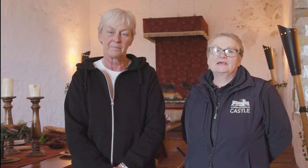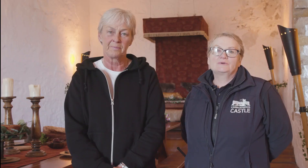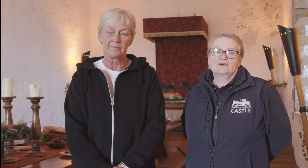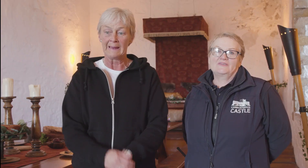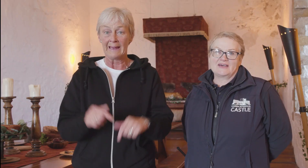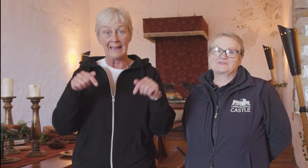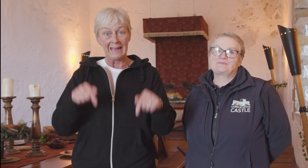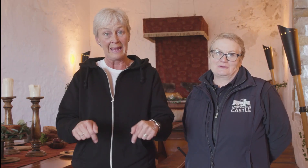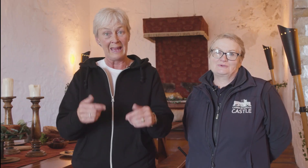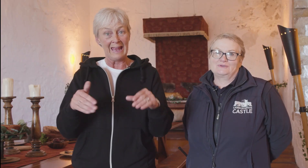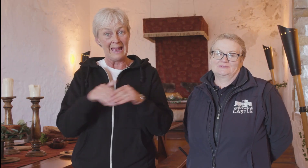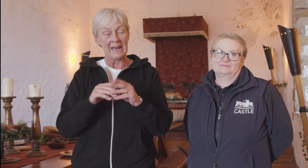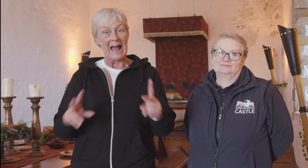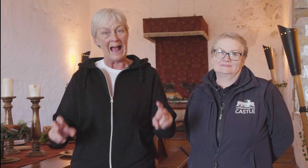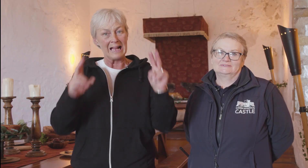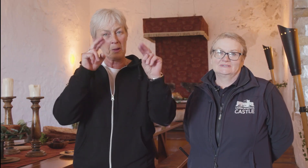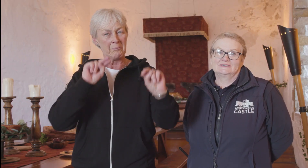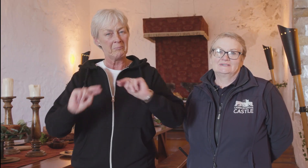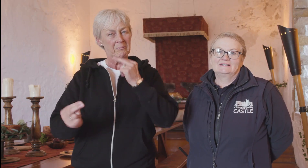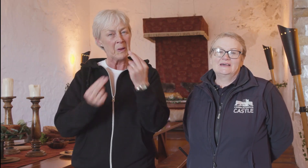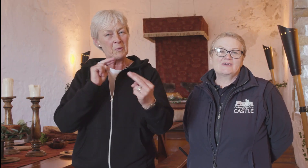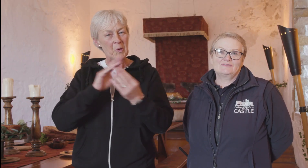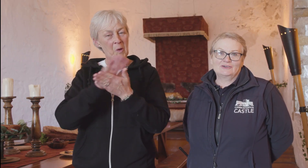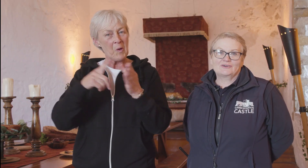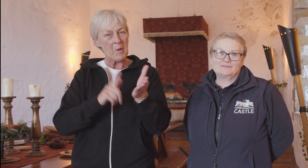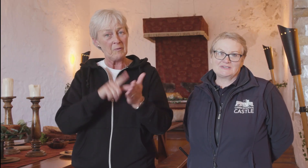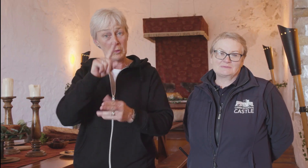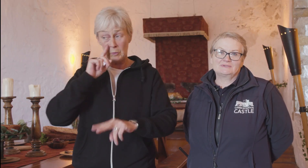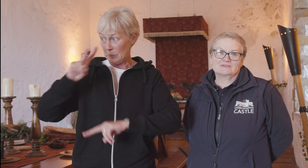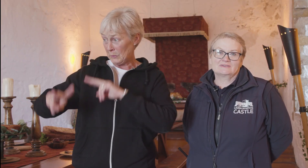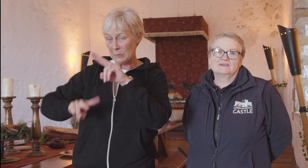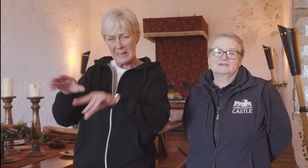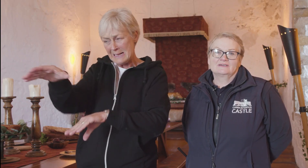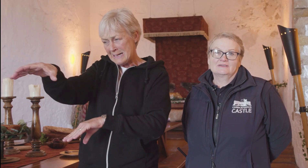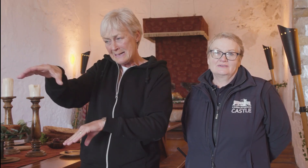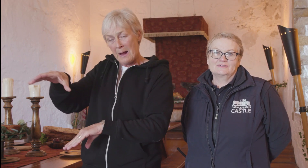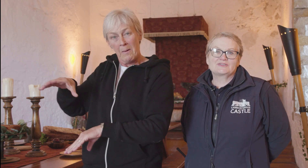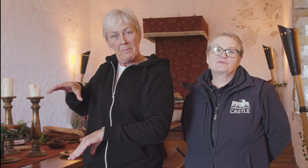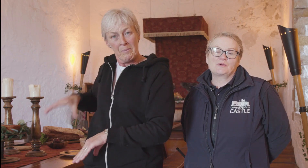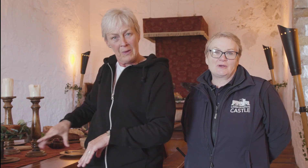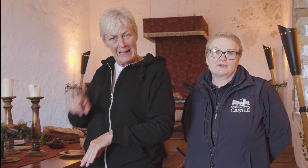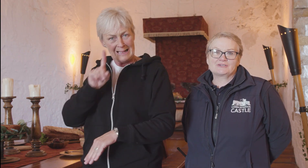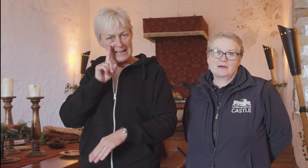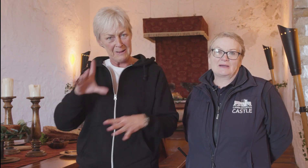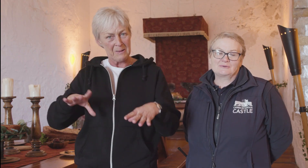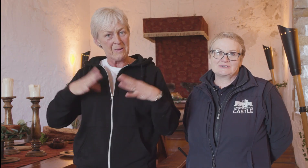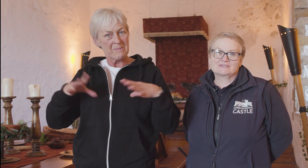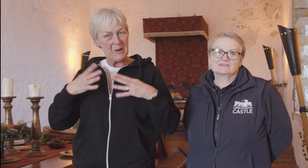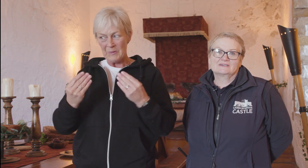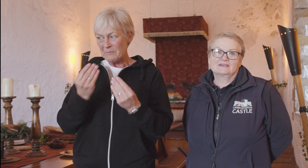Here we are in the Castle's Banquet Hall. If you have a look around the table, you'll see we've prepared a banquet